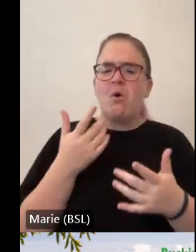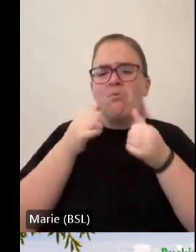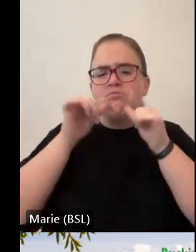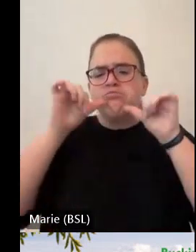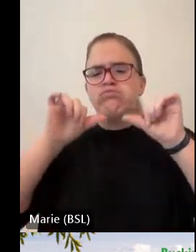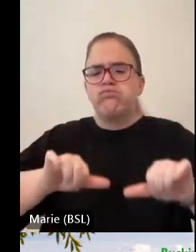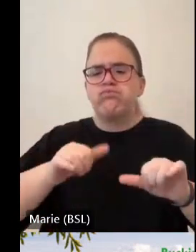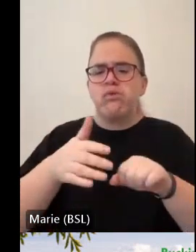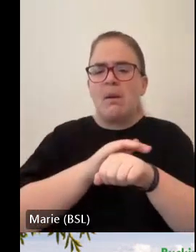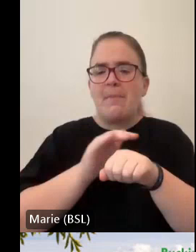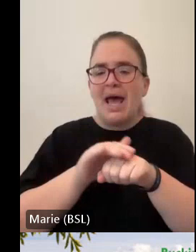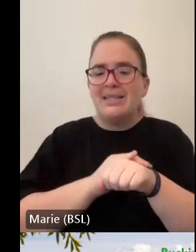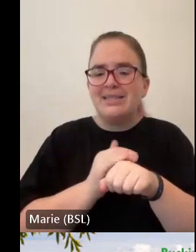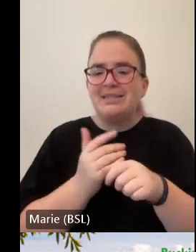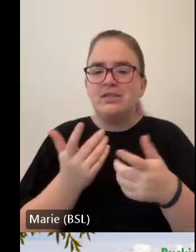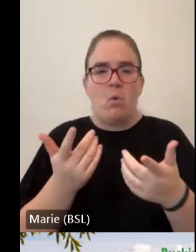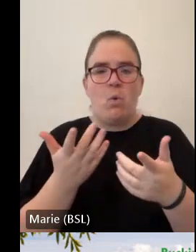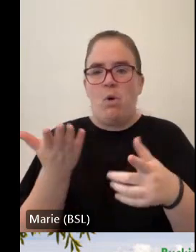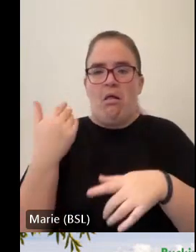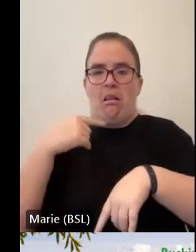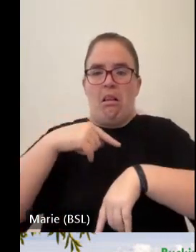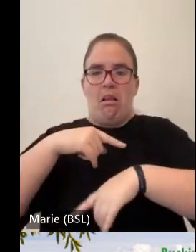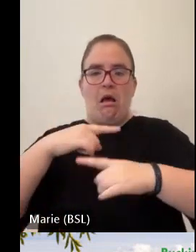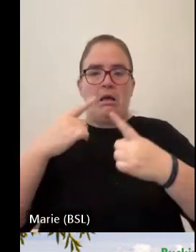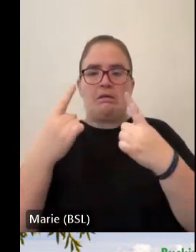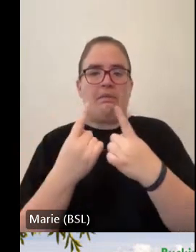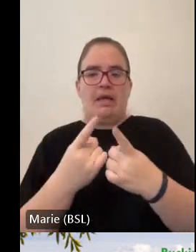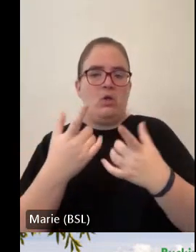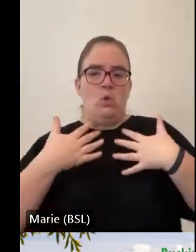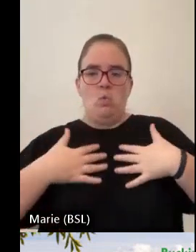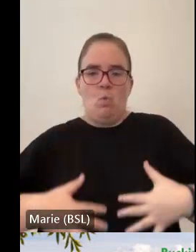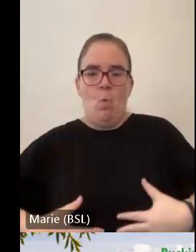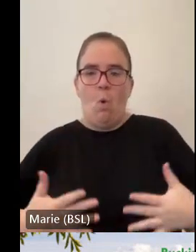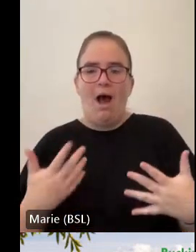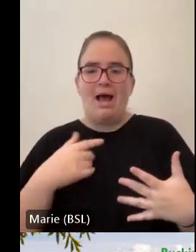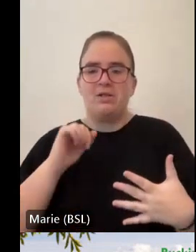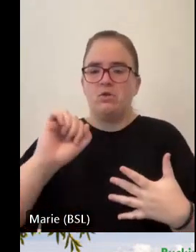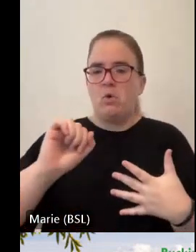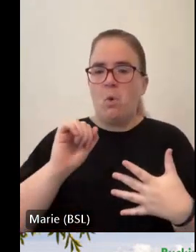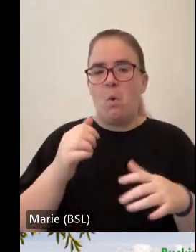You know what was there last thing you wore and your pets name?